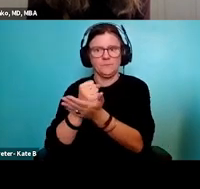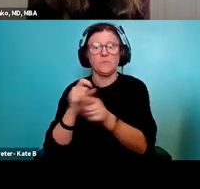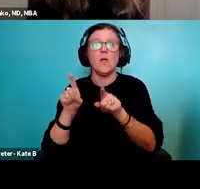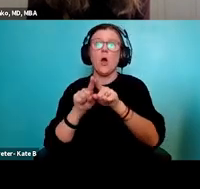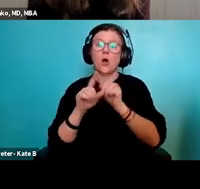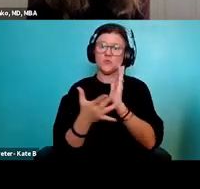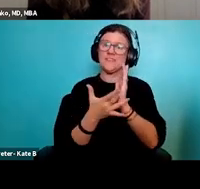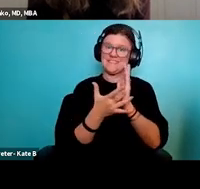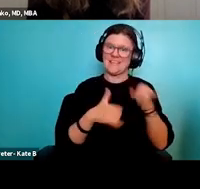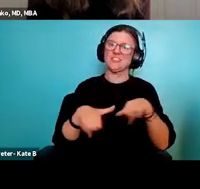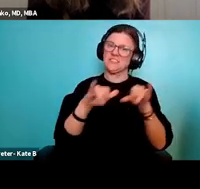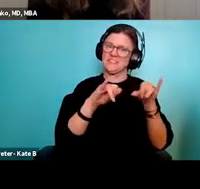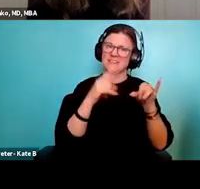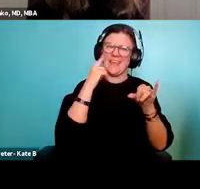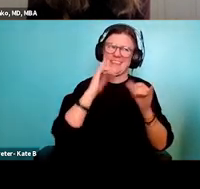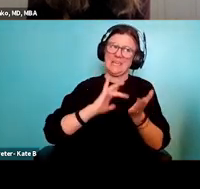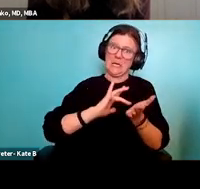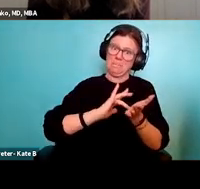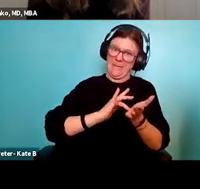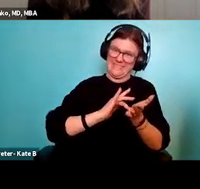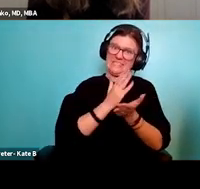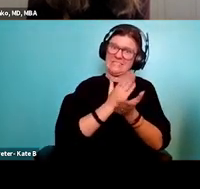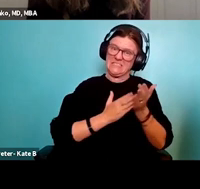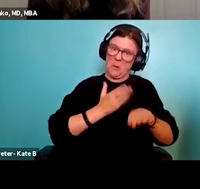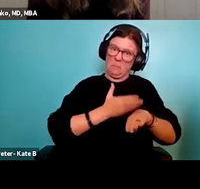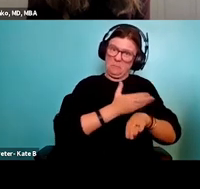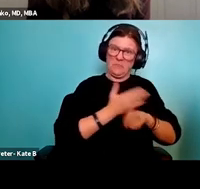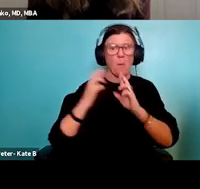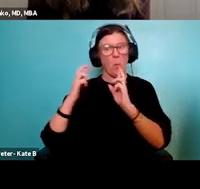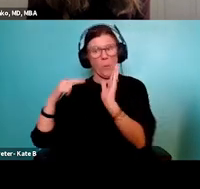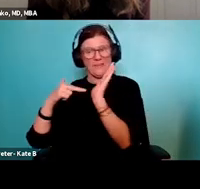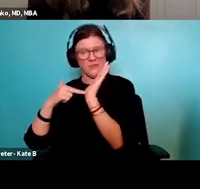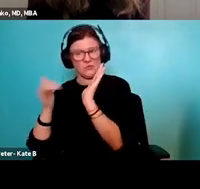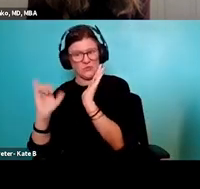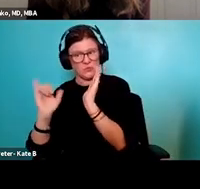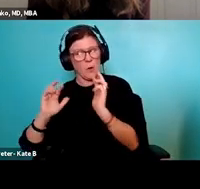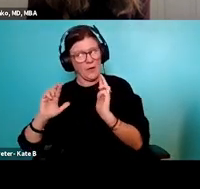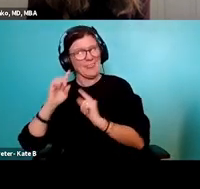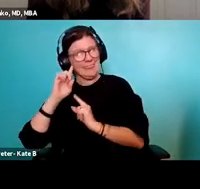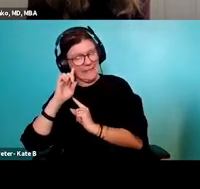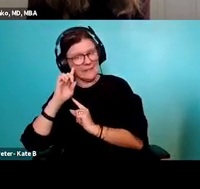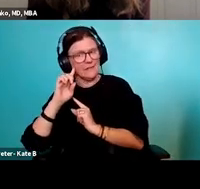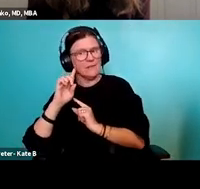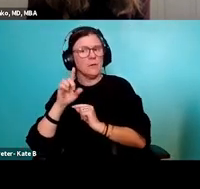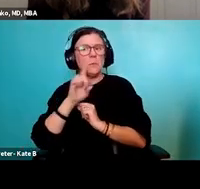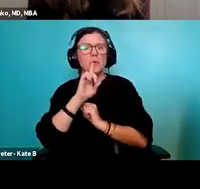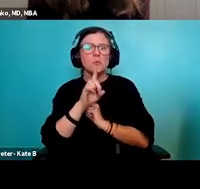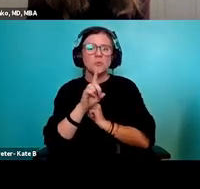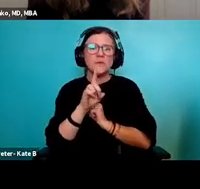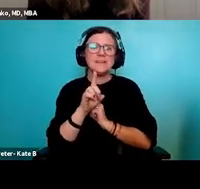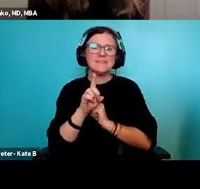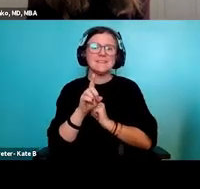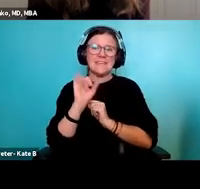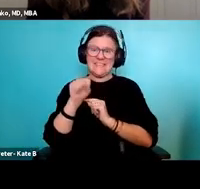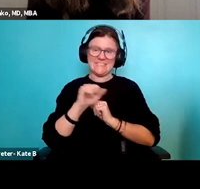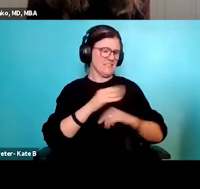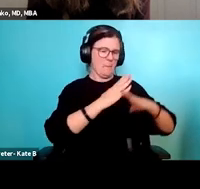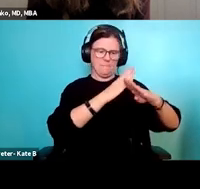least in medicine. I think in nursing as well. But to keep those from being a barrier, Tiffany,